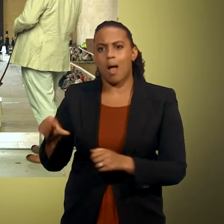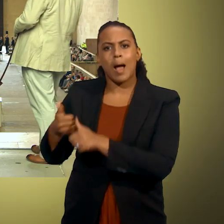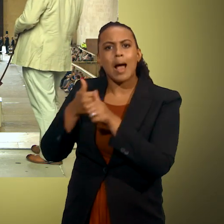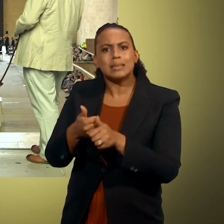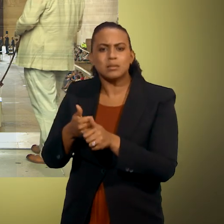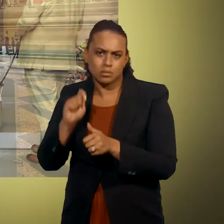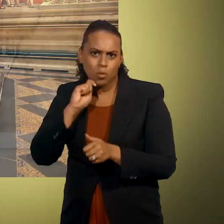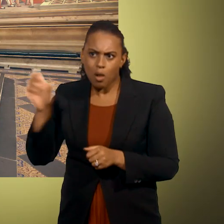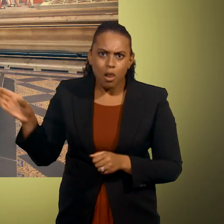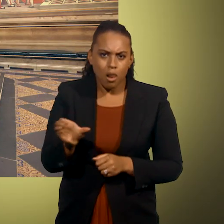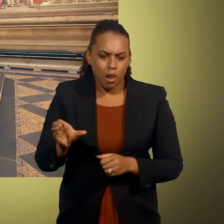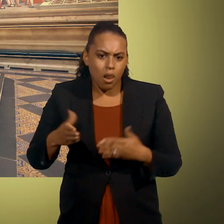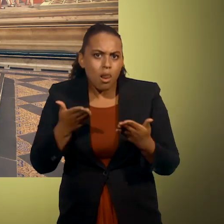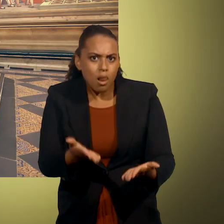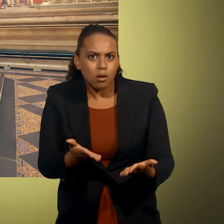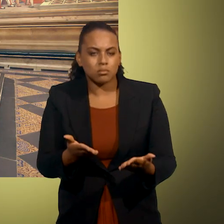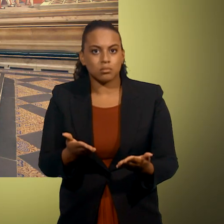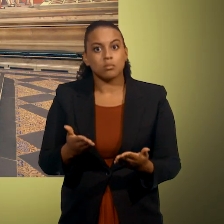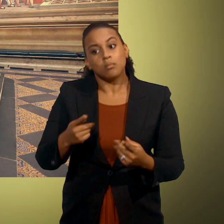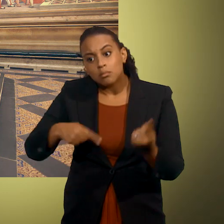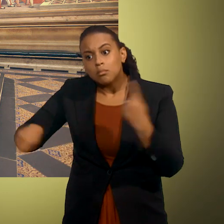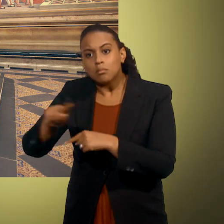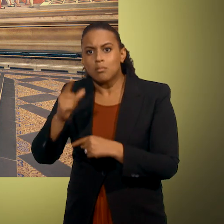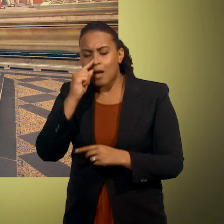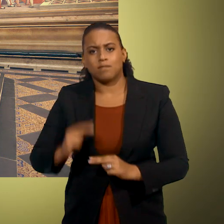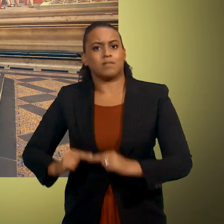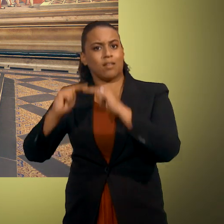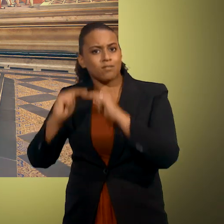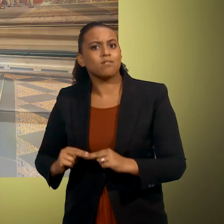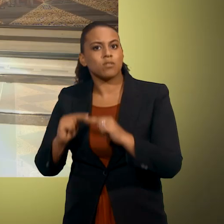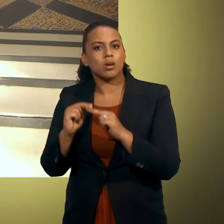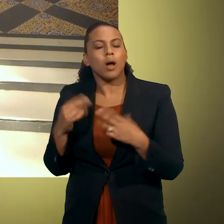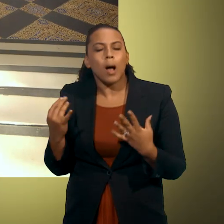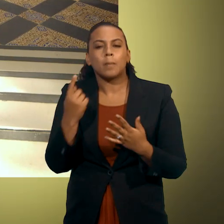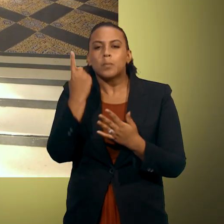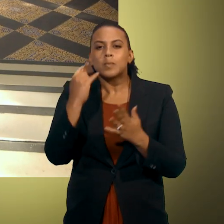All other parts of the tour route are wheelchair-accessible, except for St Stephen's Hall which has steps